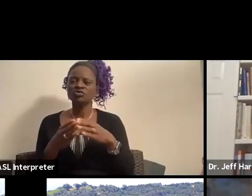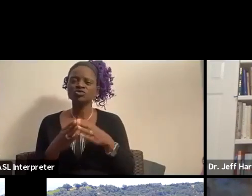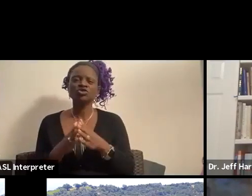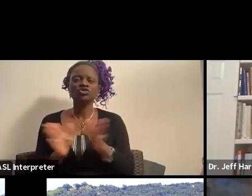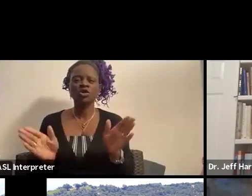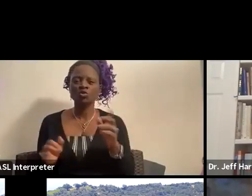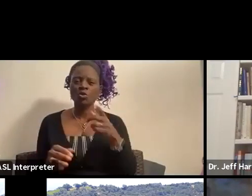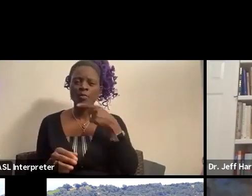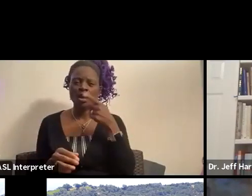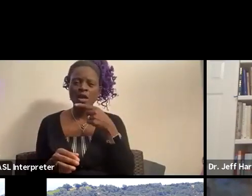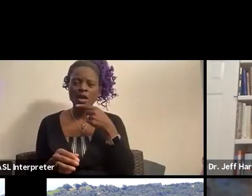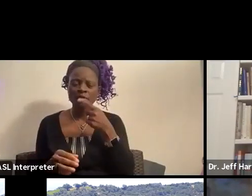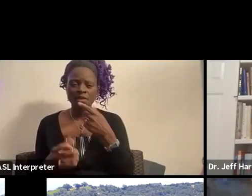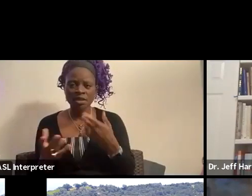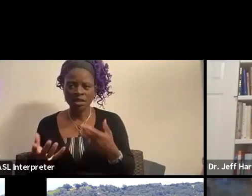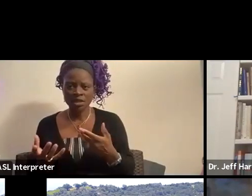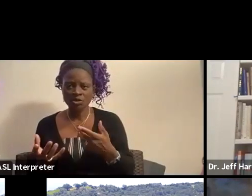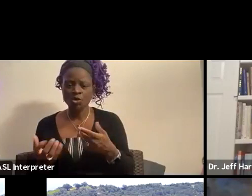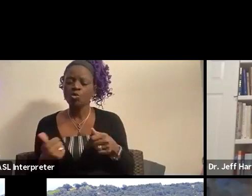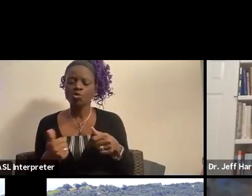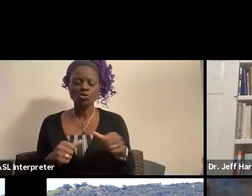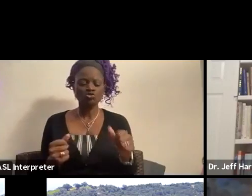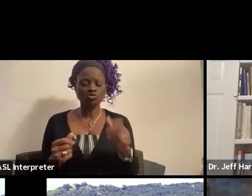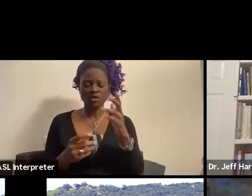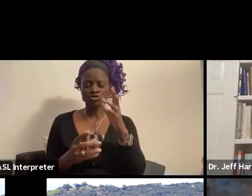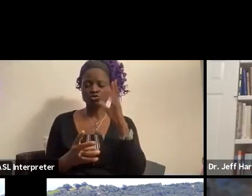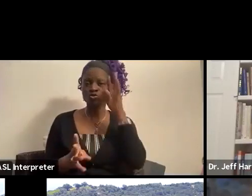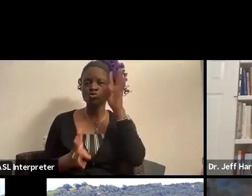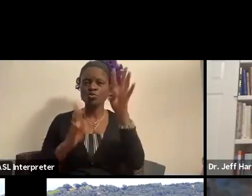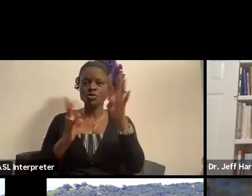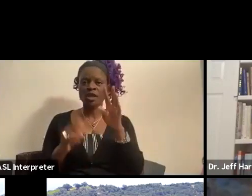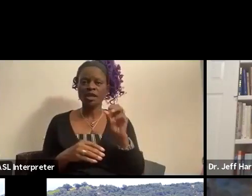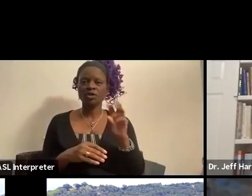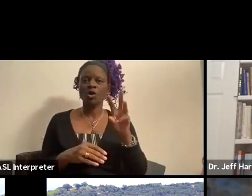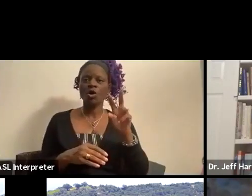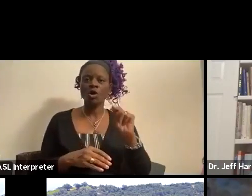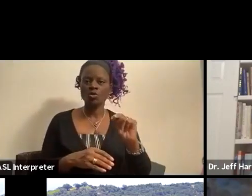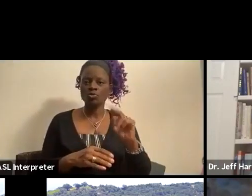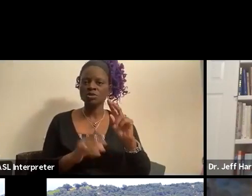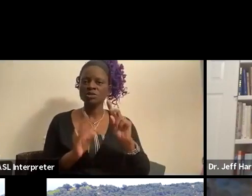We're trying to create our own district sites for testing vaccination purposes so